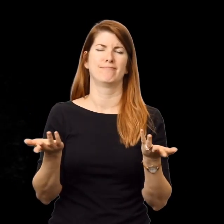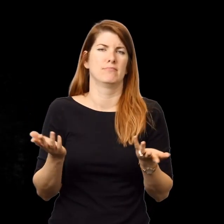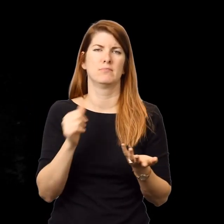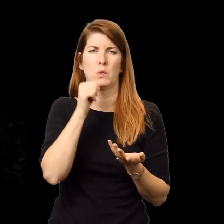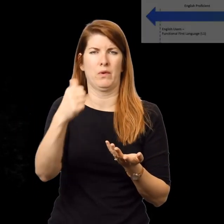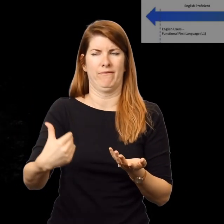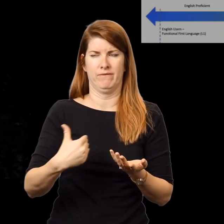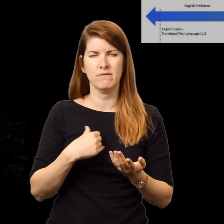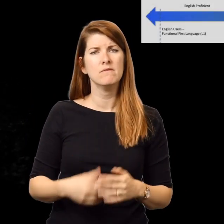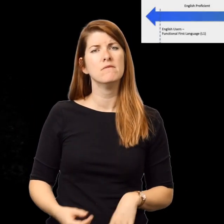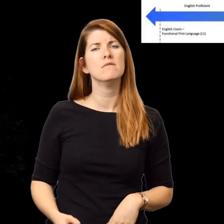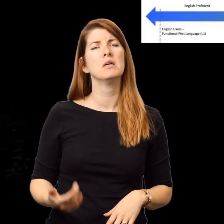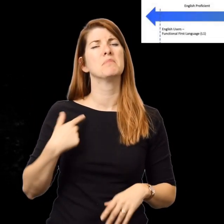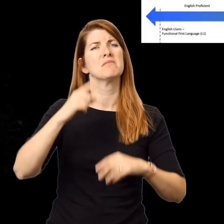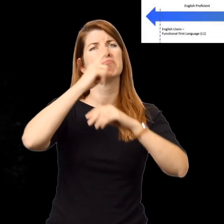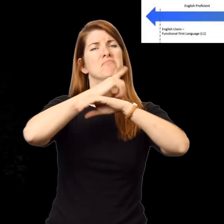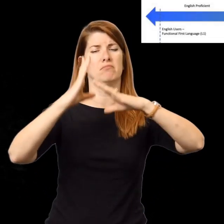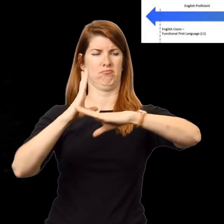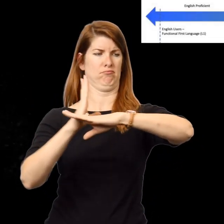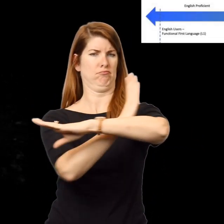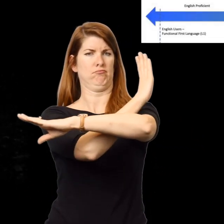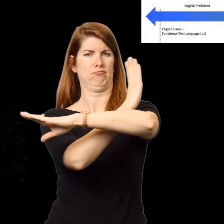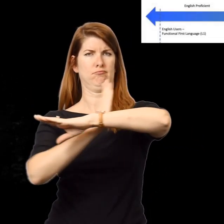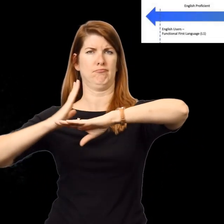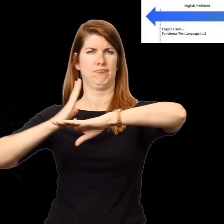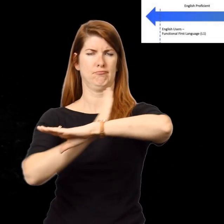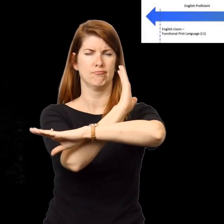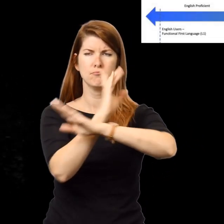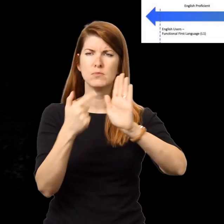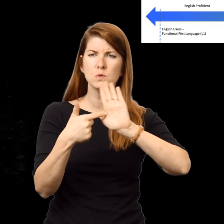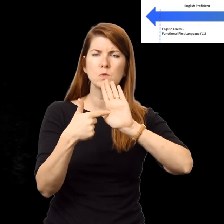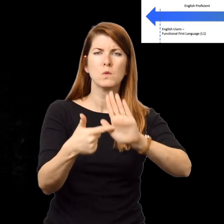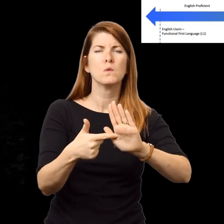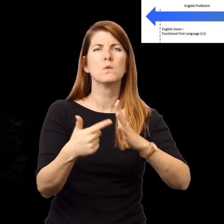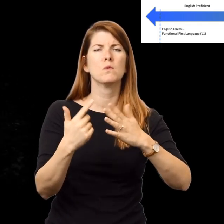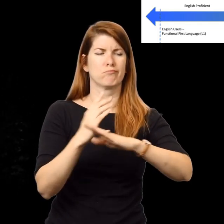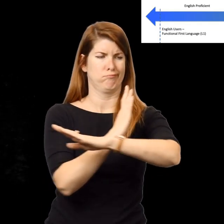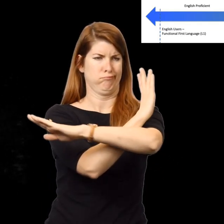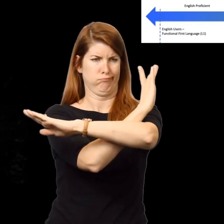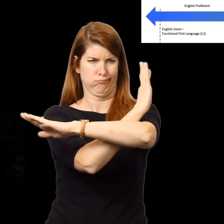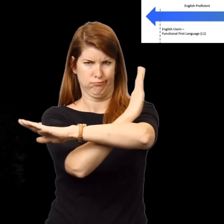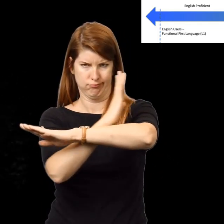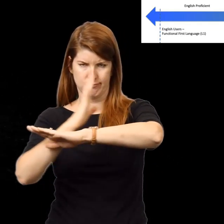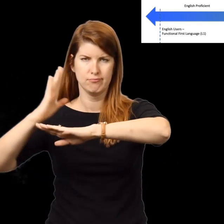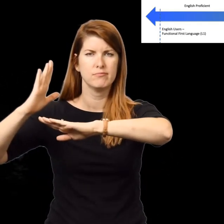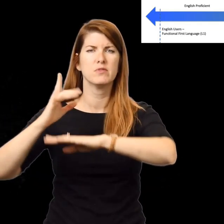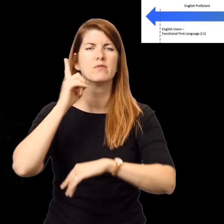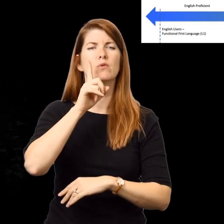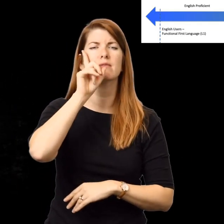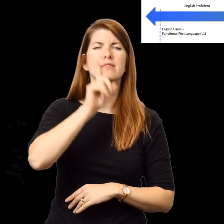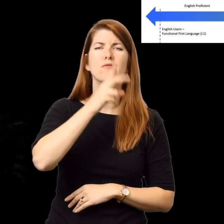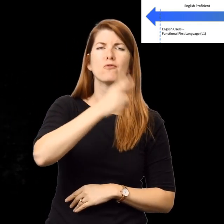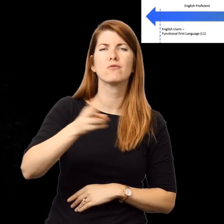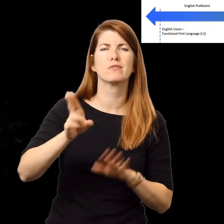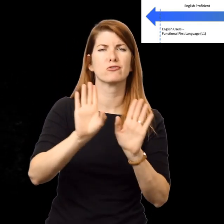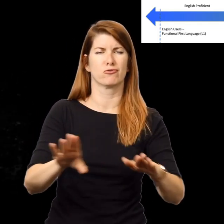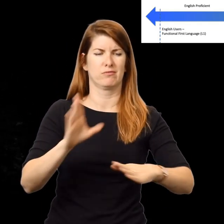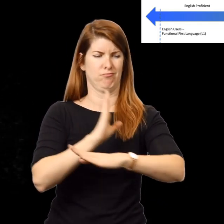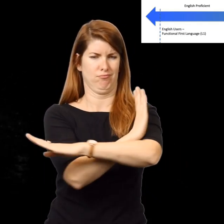where I just roughly plotted out looking at deaf and hard of hearing children on a continuum